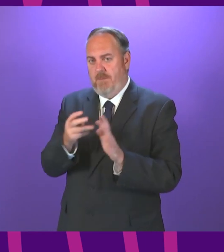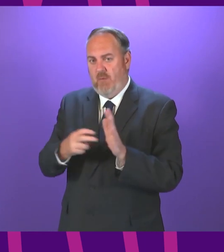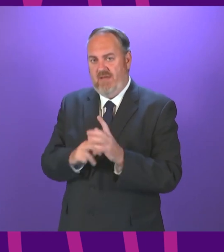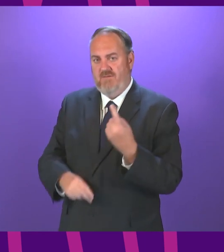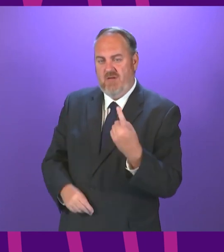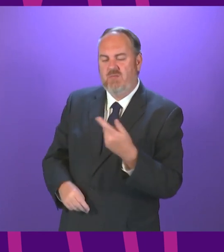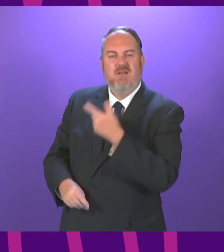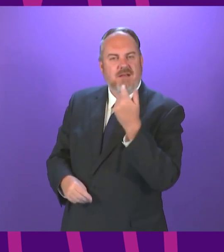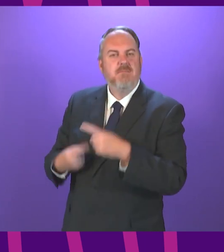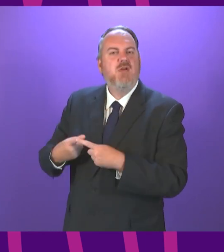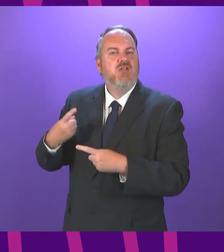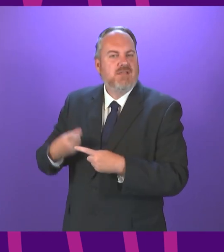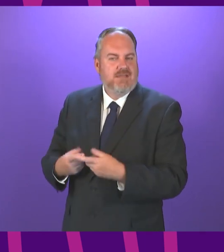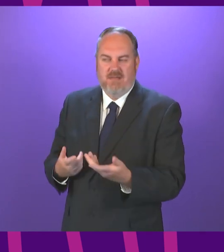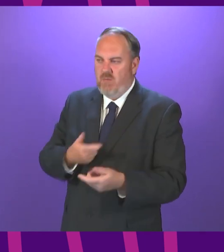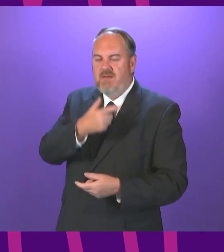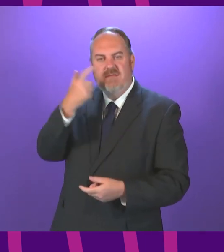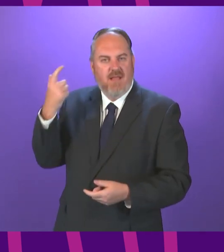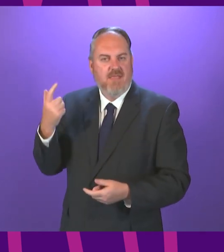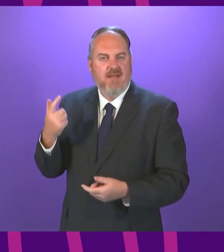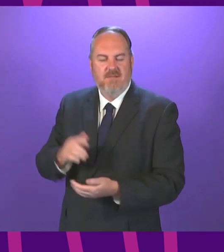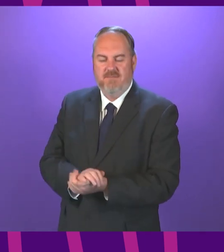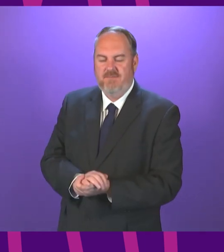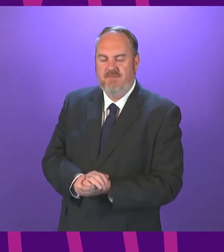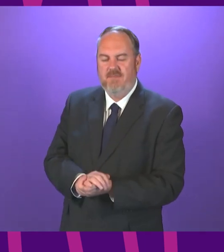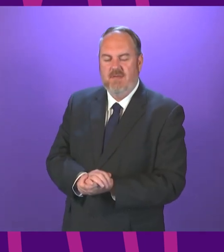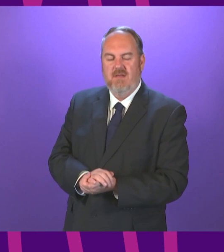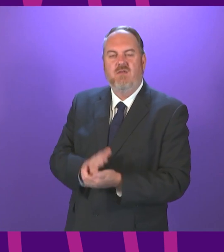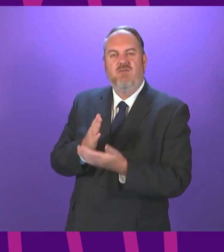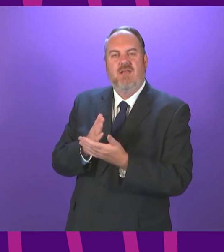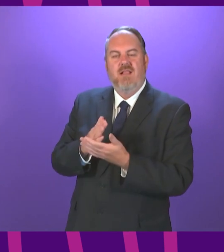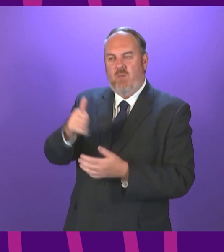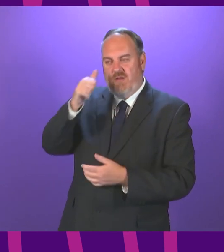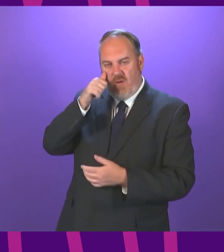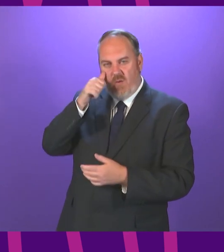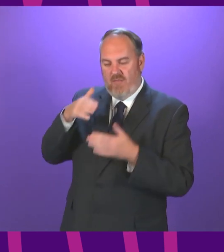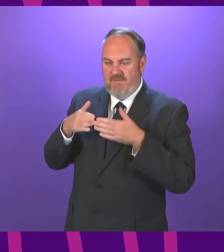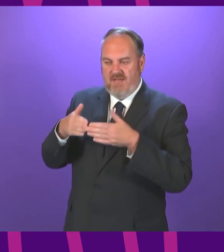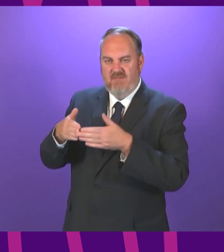Vehicle capacity is mostly unaffected by physical distancing, but currently there are particularly